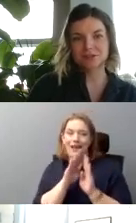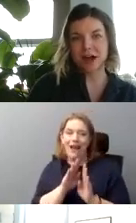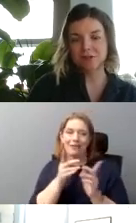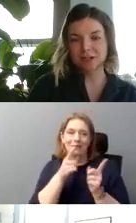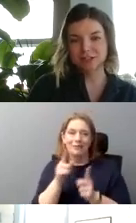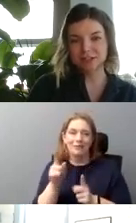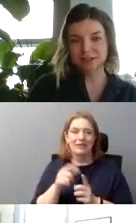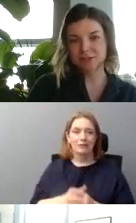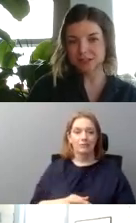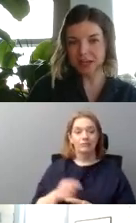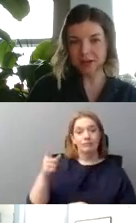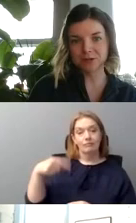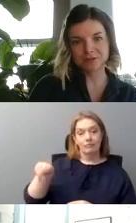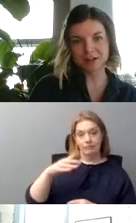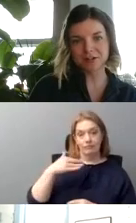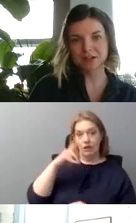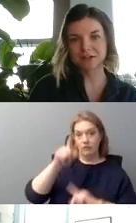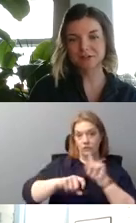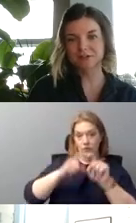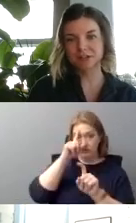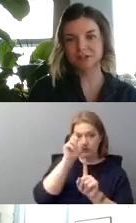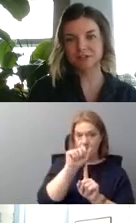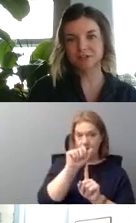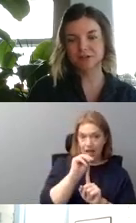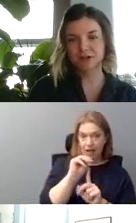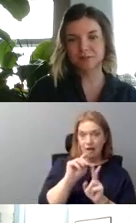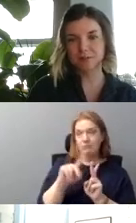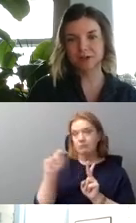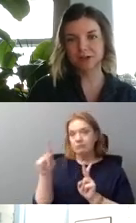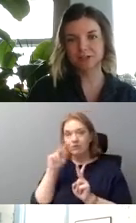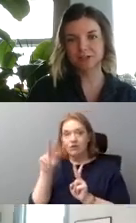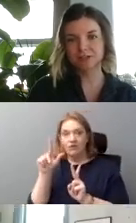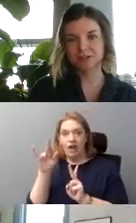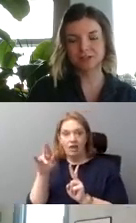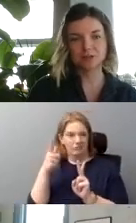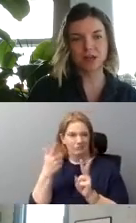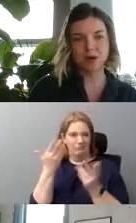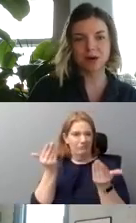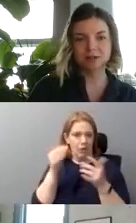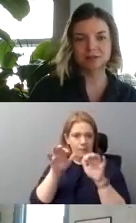who have questions for Sam or Valerie, feel free to pop your questions into the Q&A box.